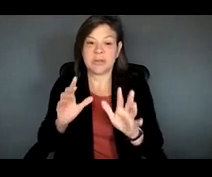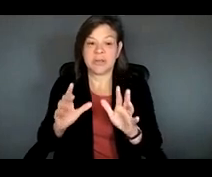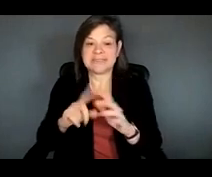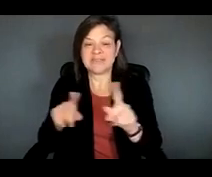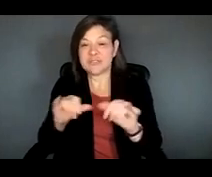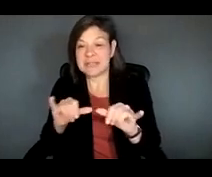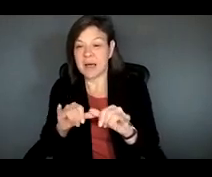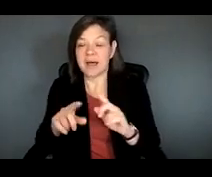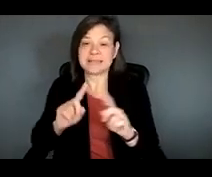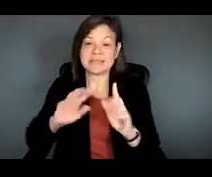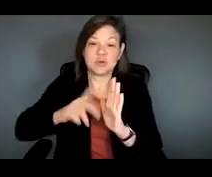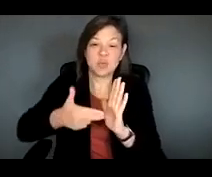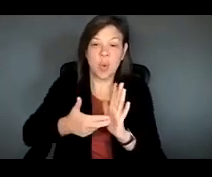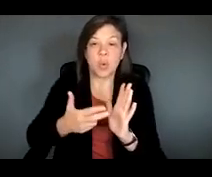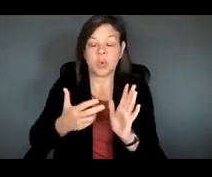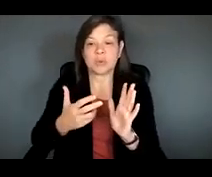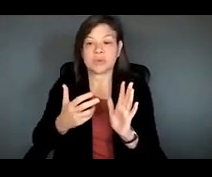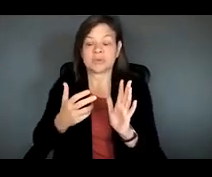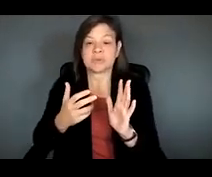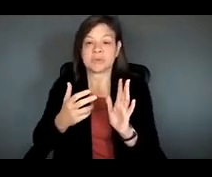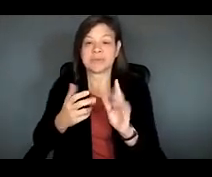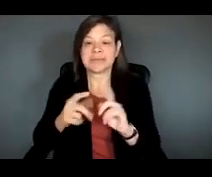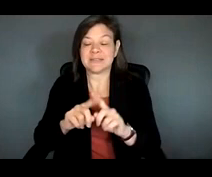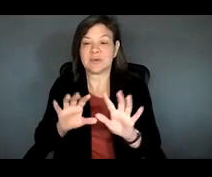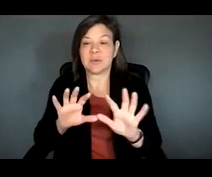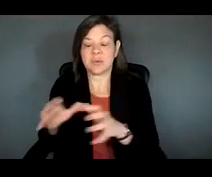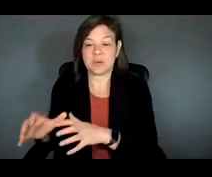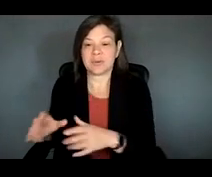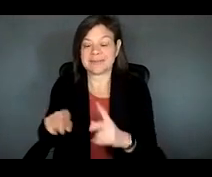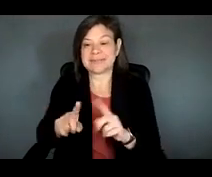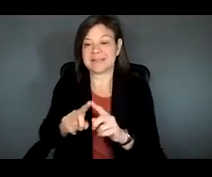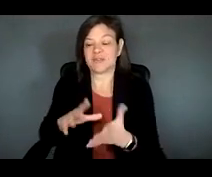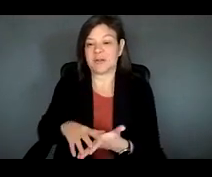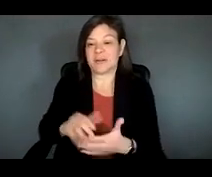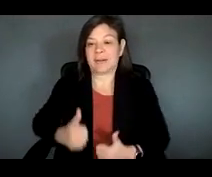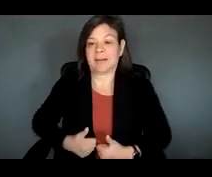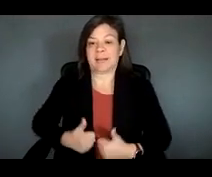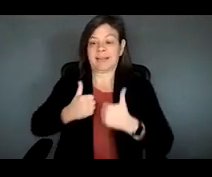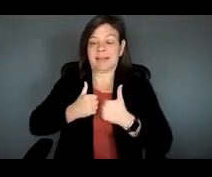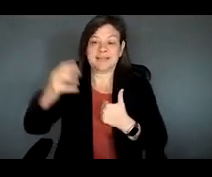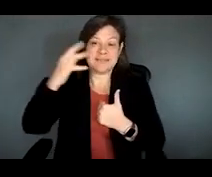different roles in different organizations, different lived experiences and beyond.